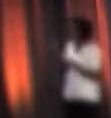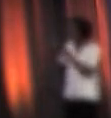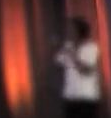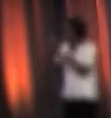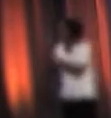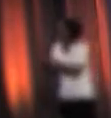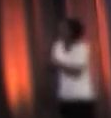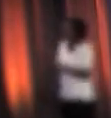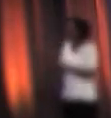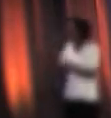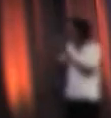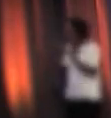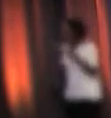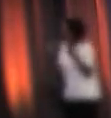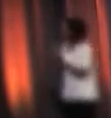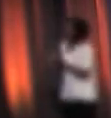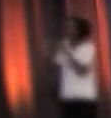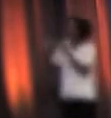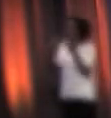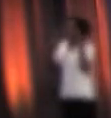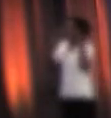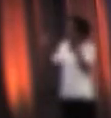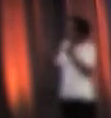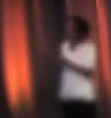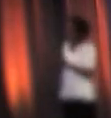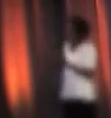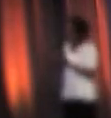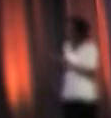and the awards were set up to celebrate her passion and her energy.